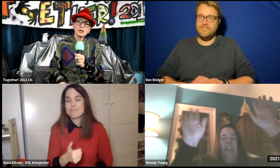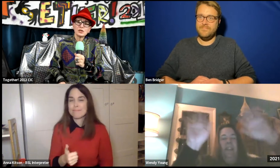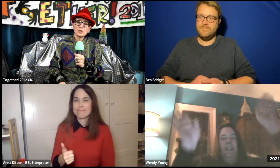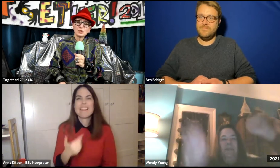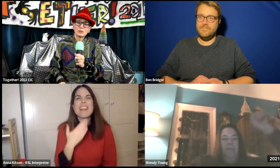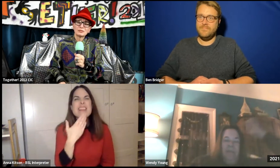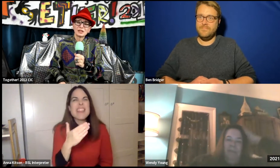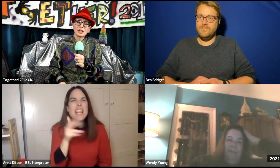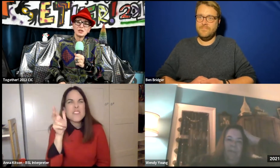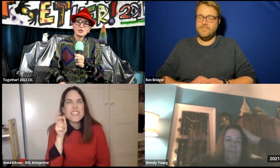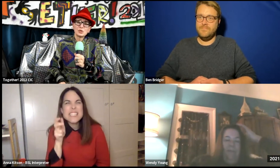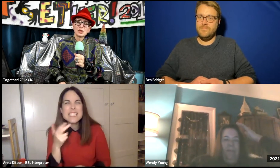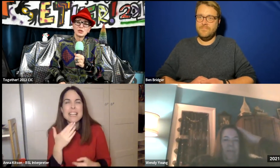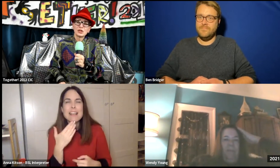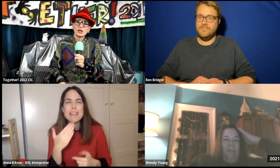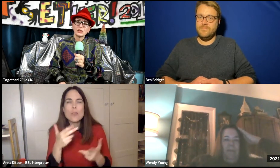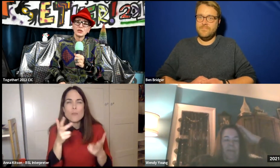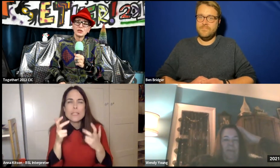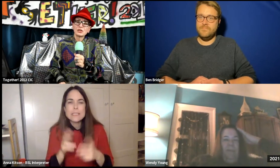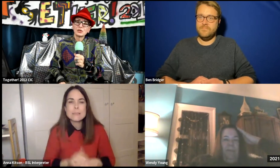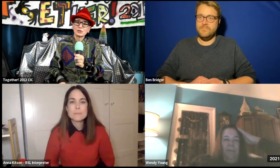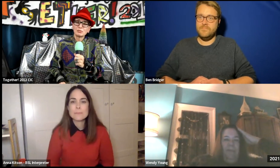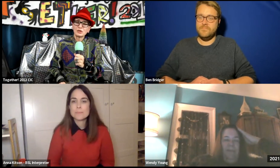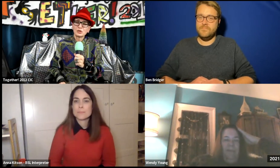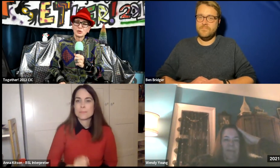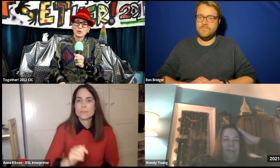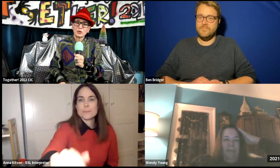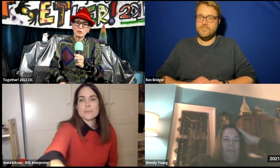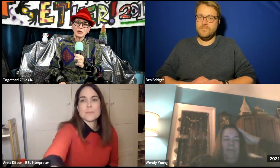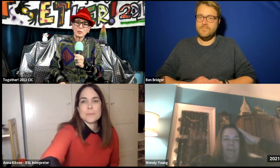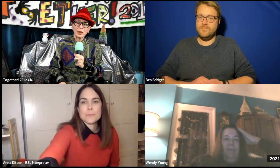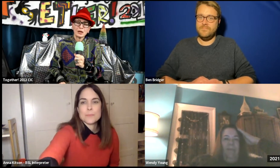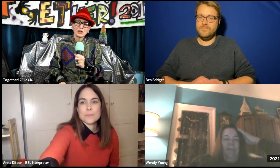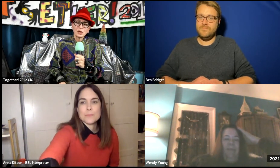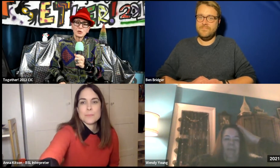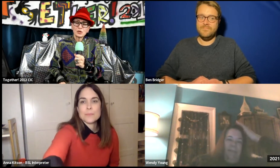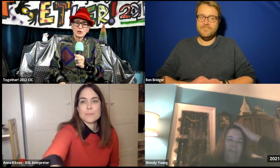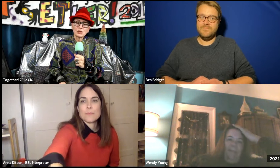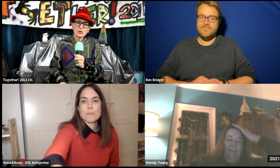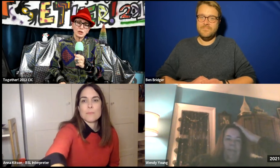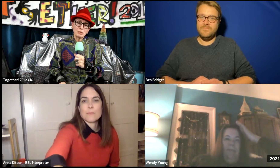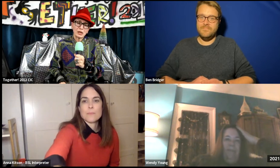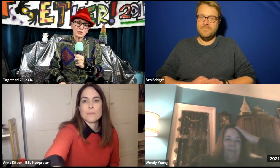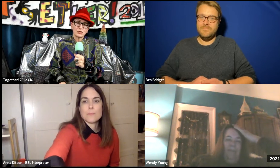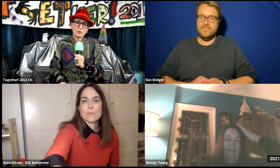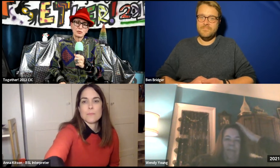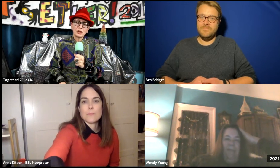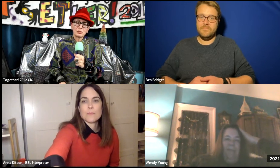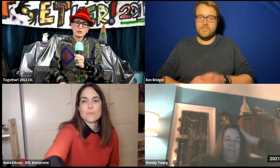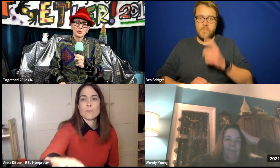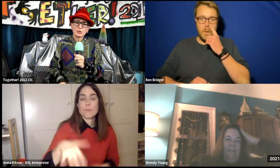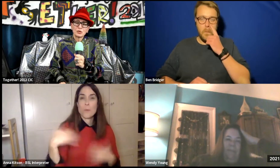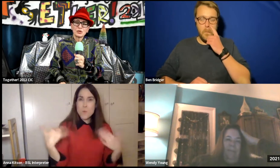Kate is also saying I need to look magical women up. Cheryl says, truly powerful brilliant performances.